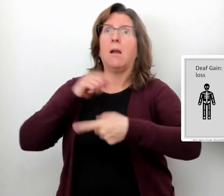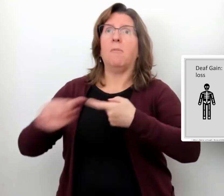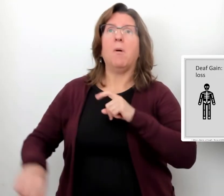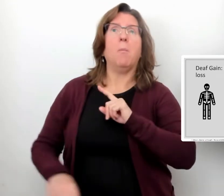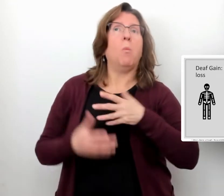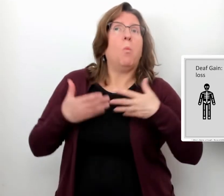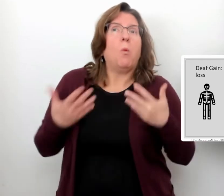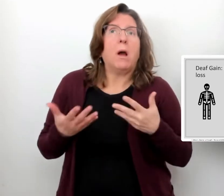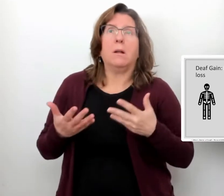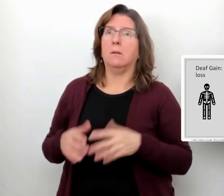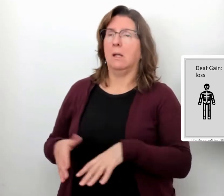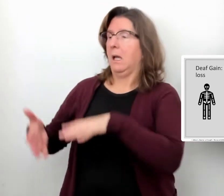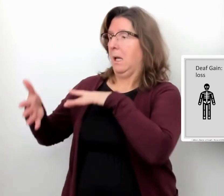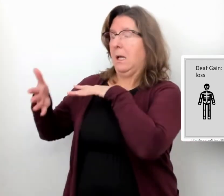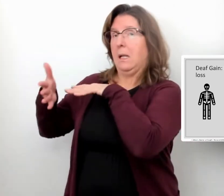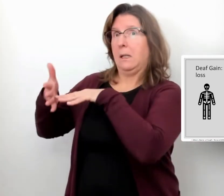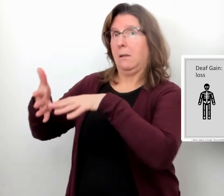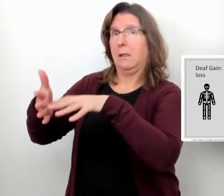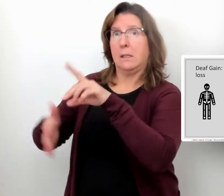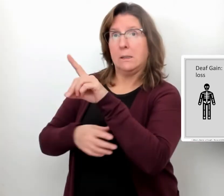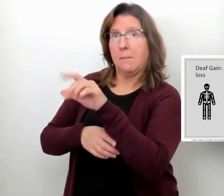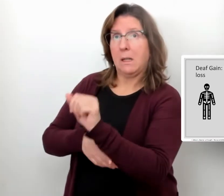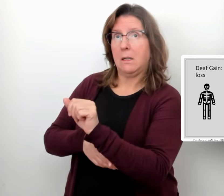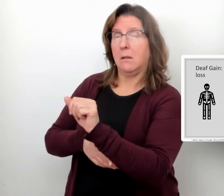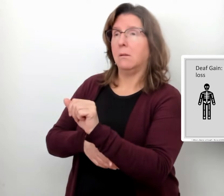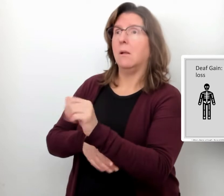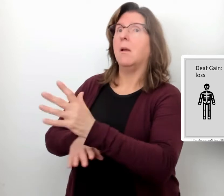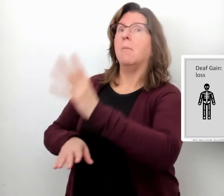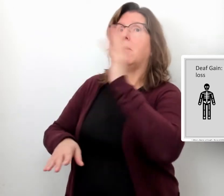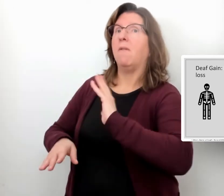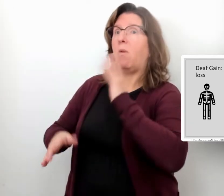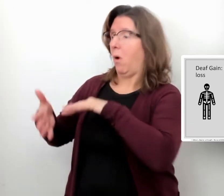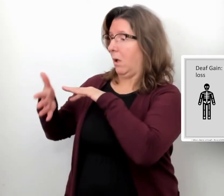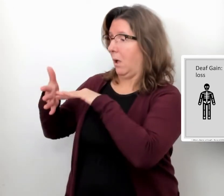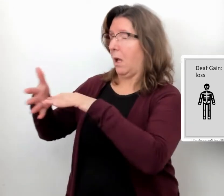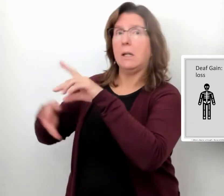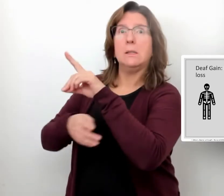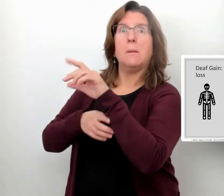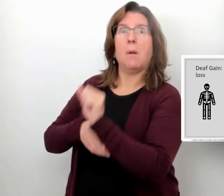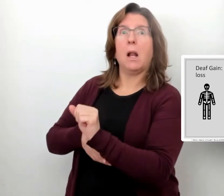The notion of deaf gain came from the field of disability studies